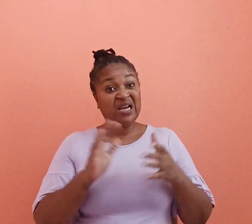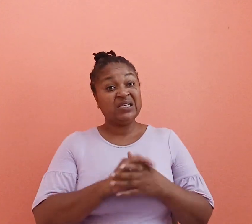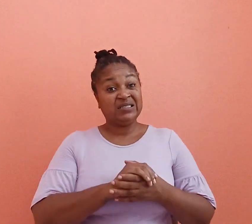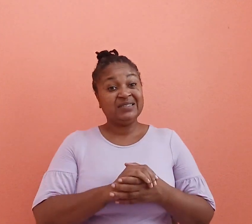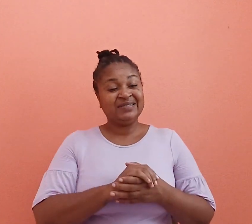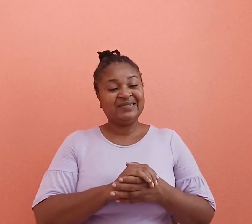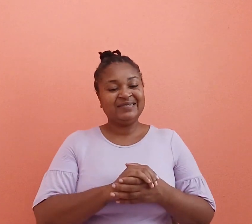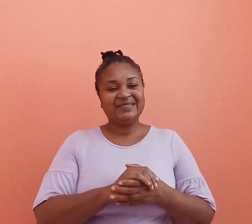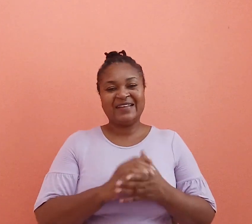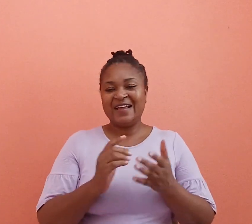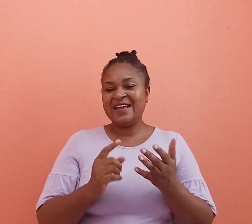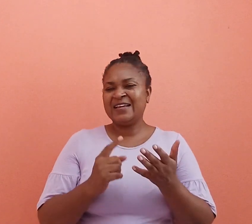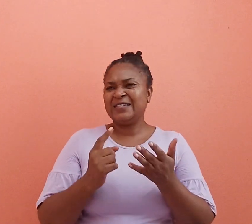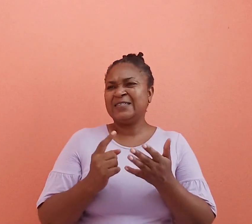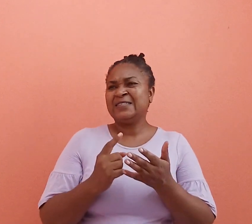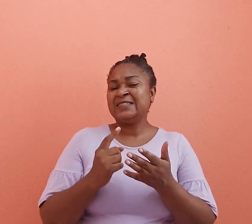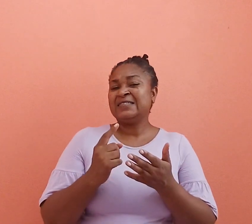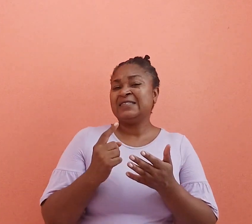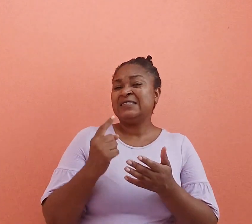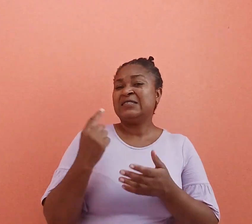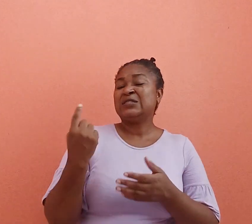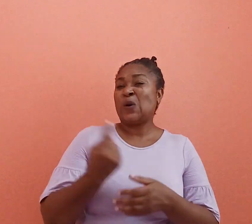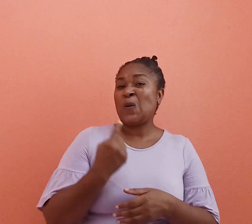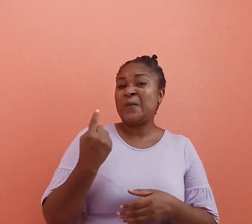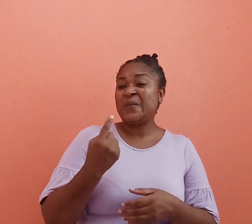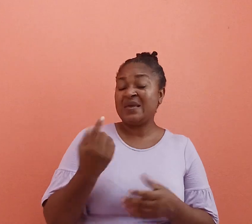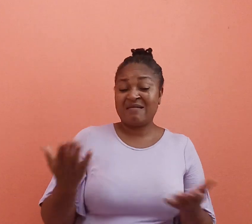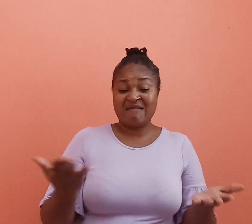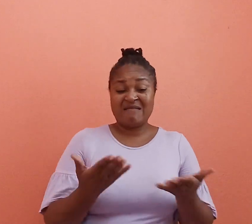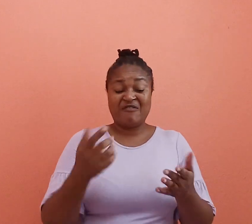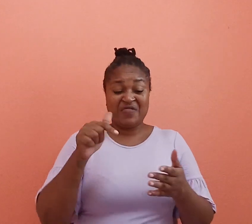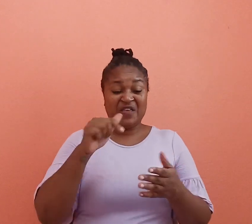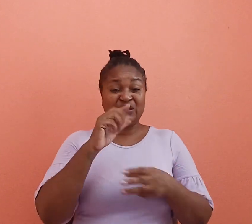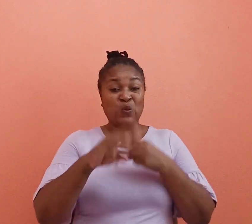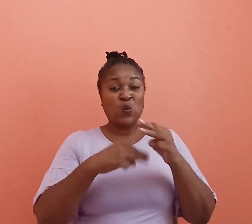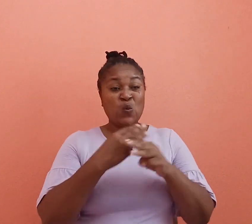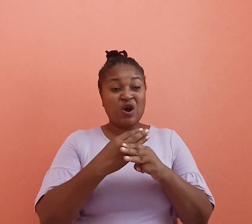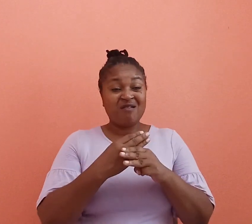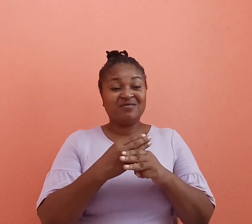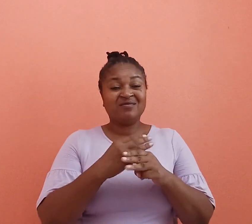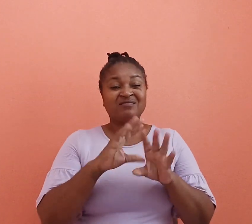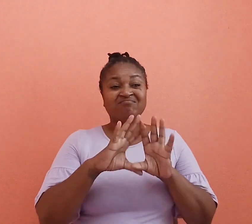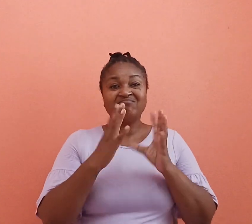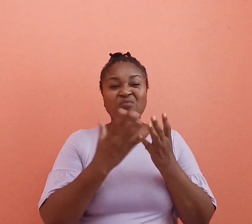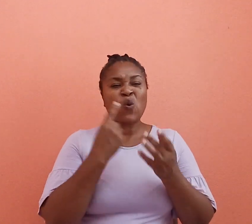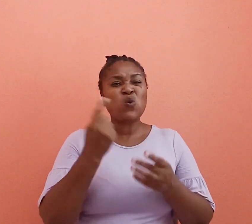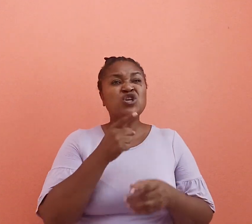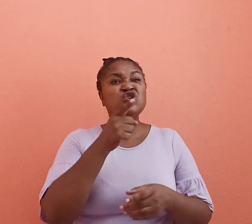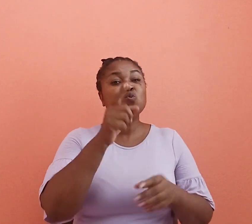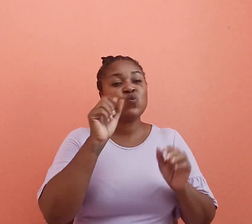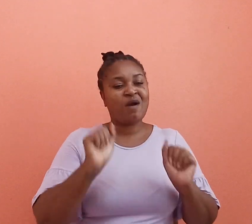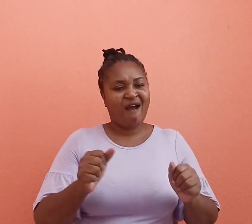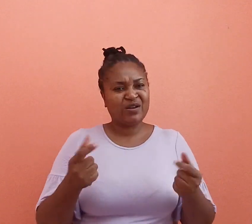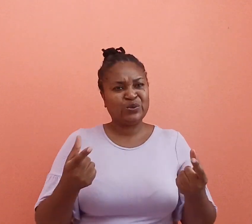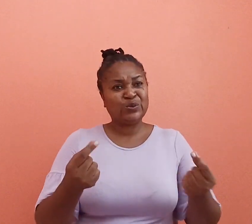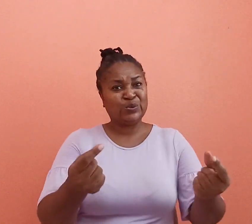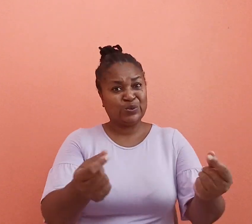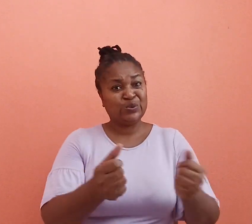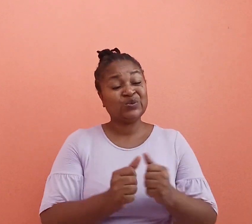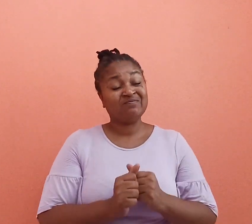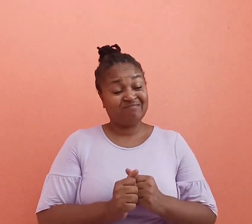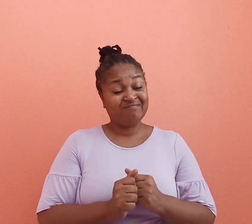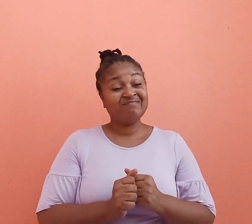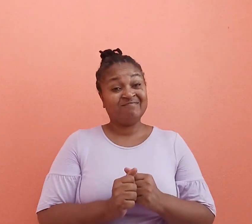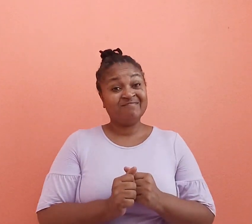There is something in this world that only you can do.